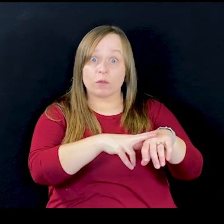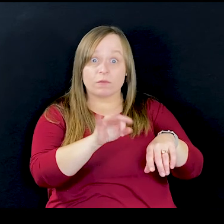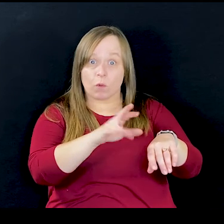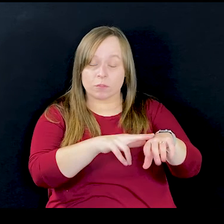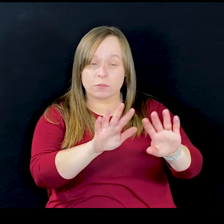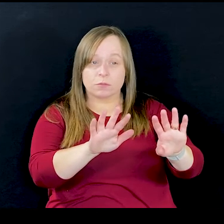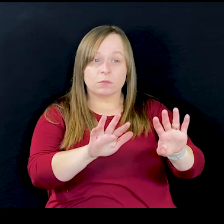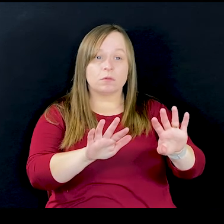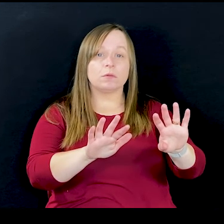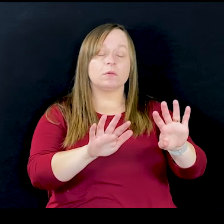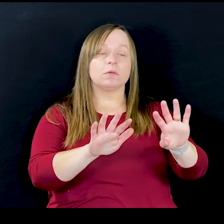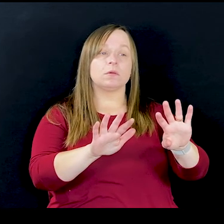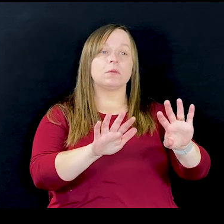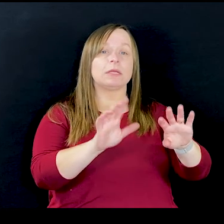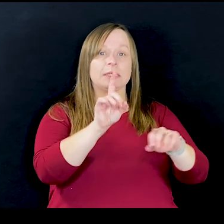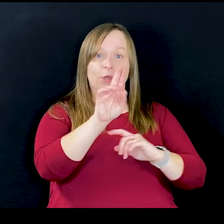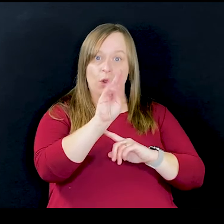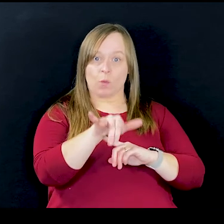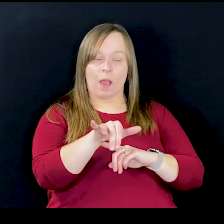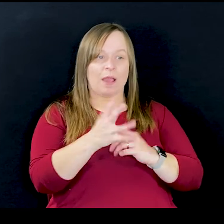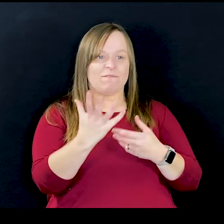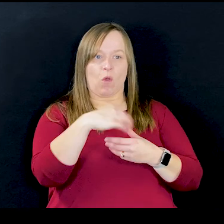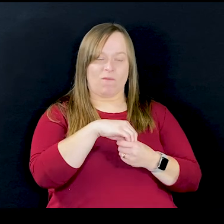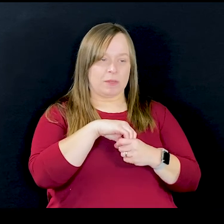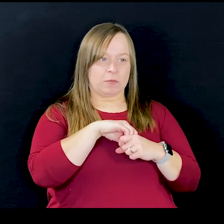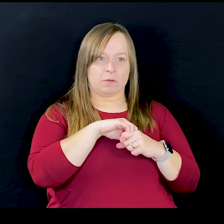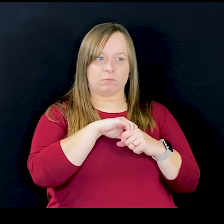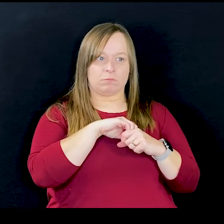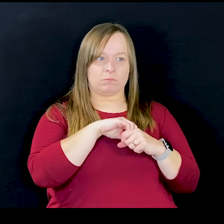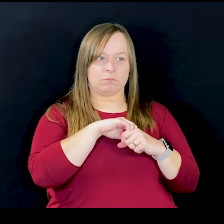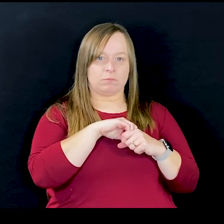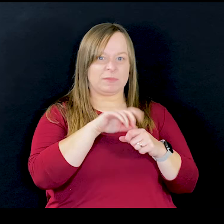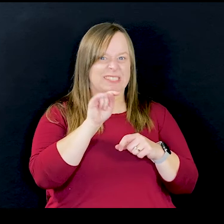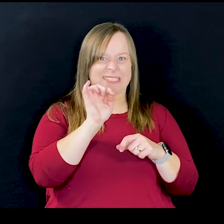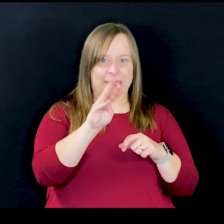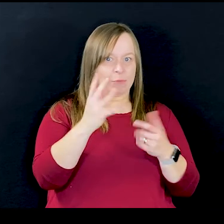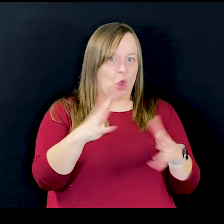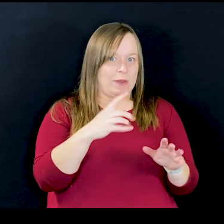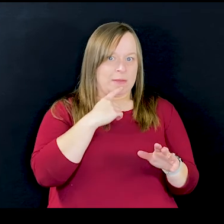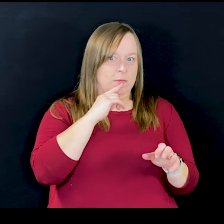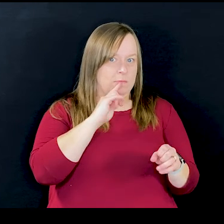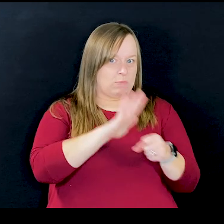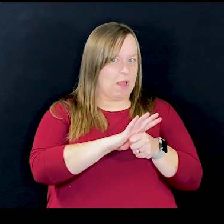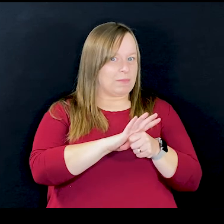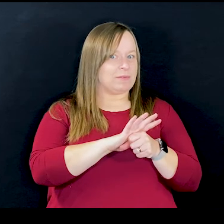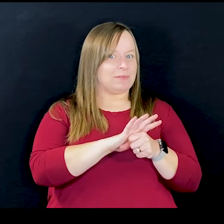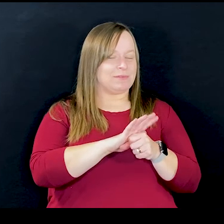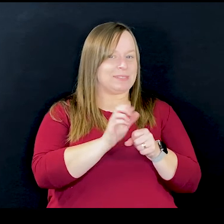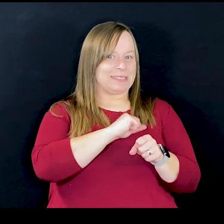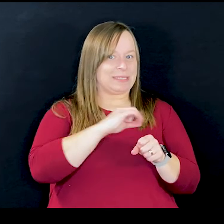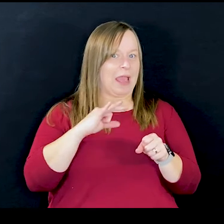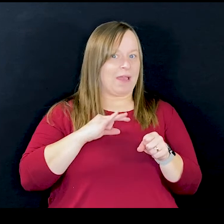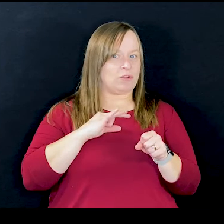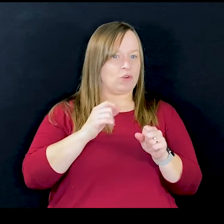And of course, DRNY's involvement-- Tim already said, he wants a staff attorney